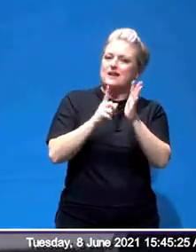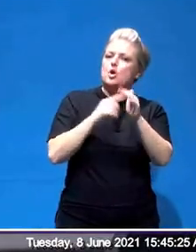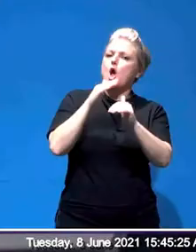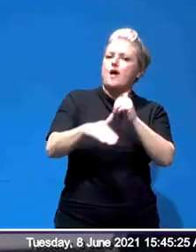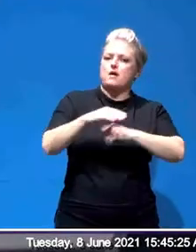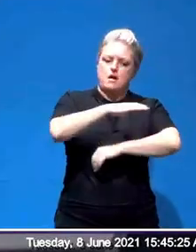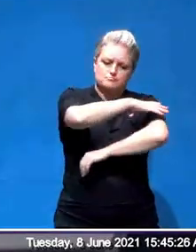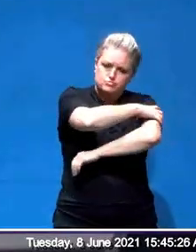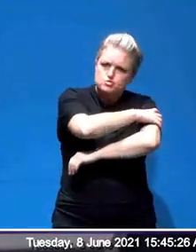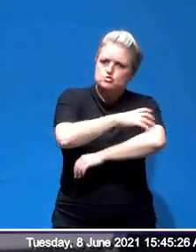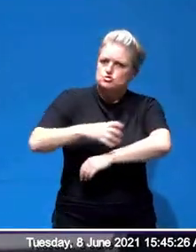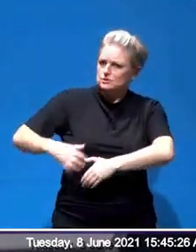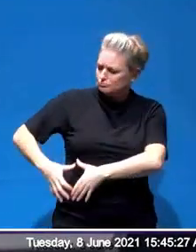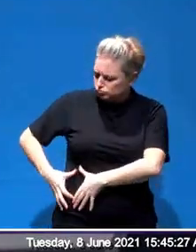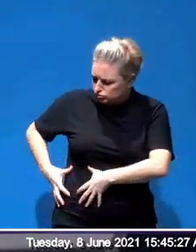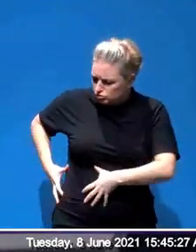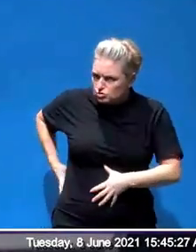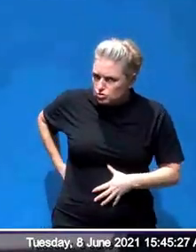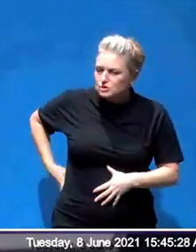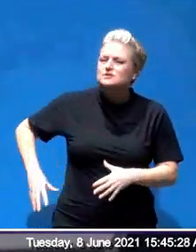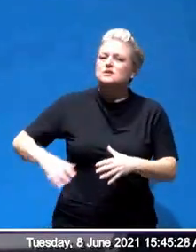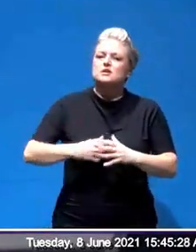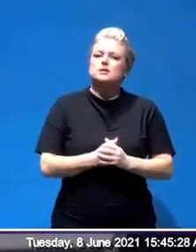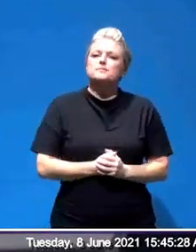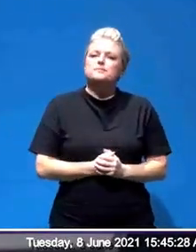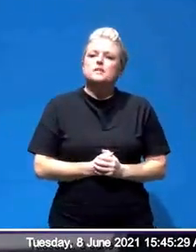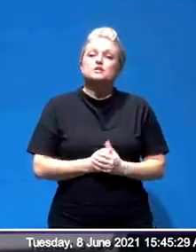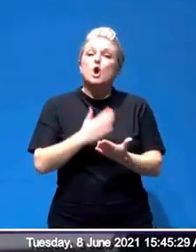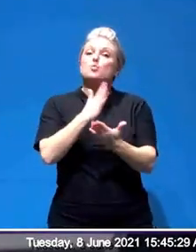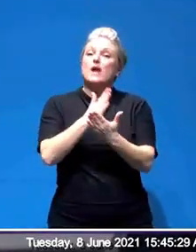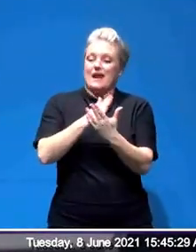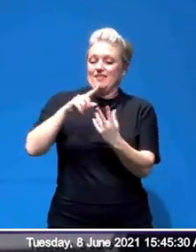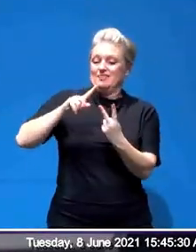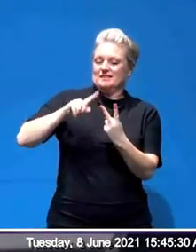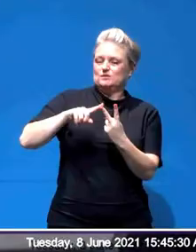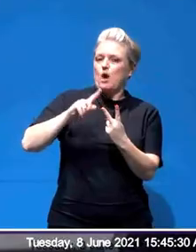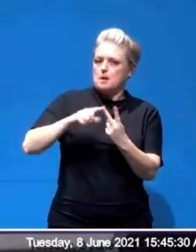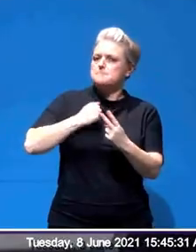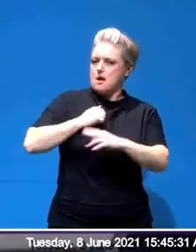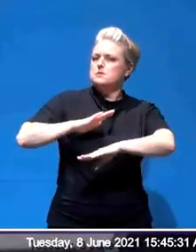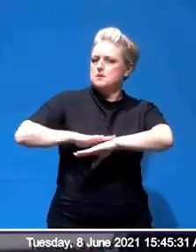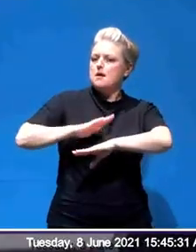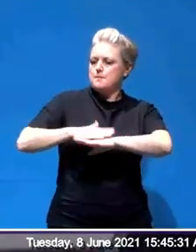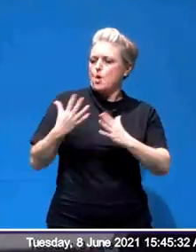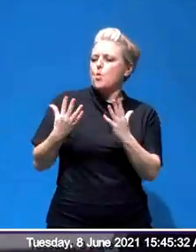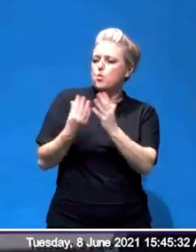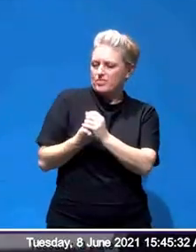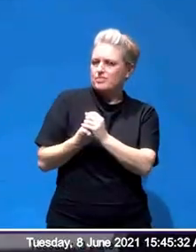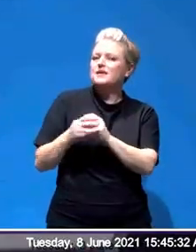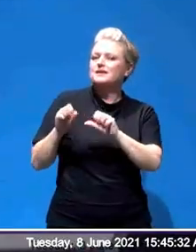So I walked right along the journey with Karen and Graham and Daniel, which is